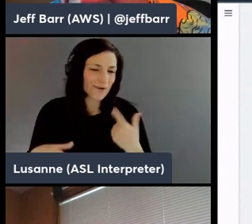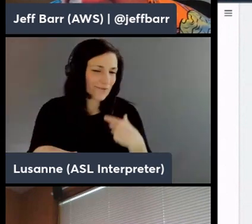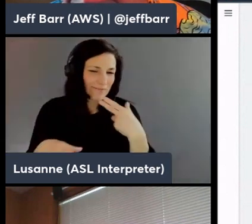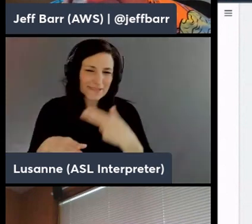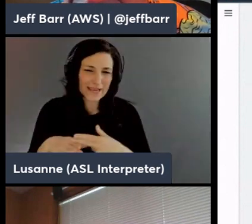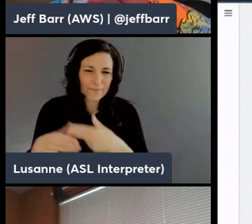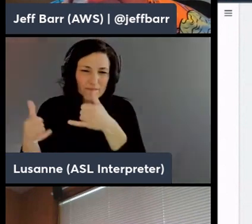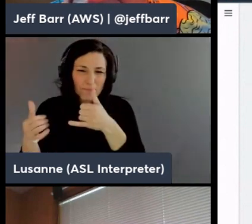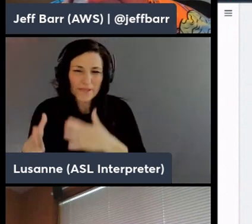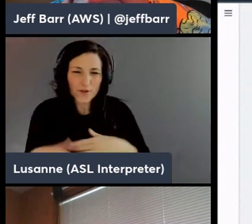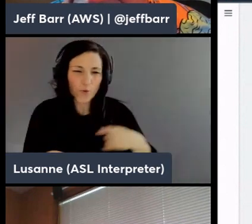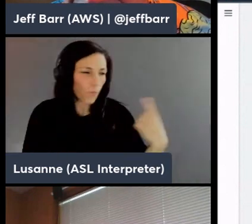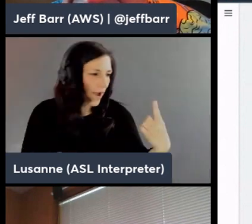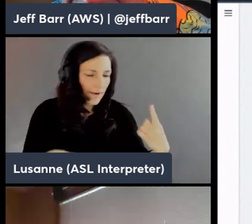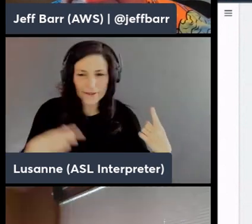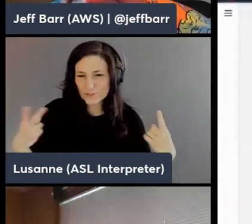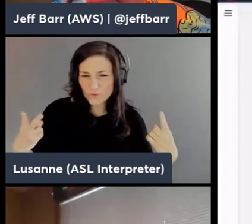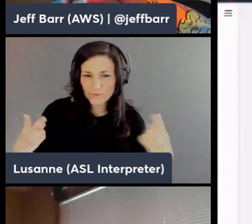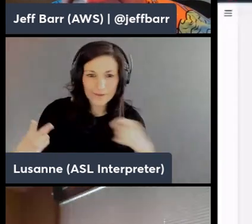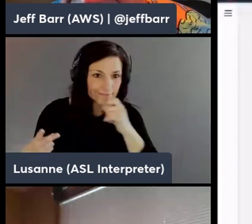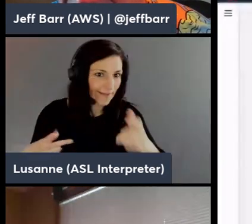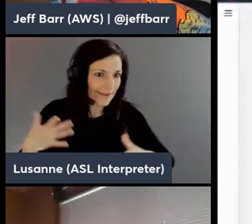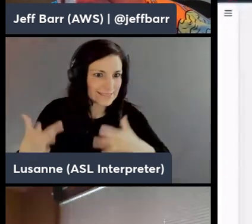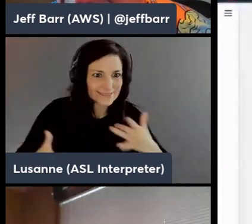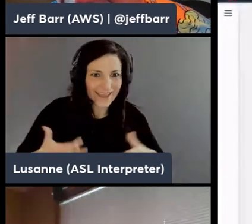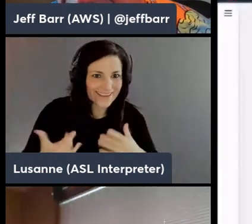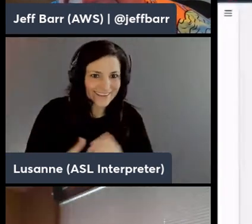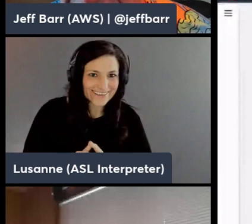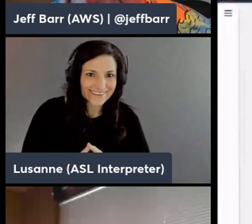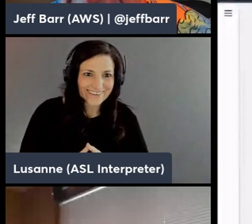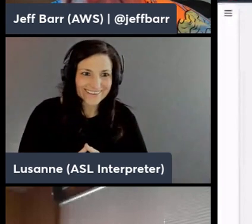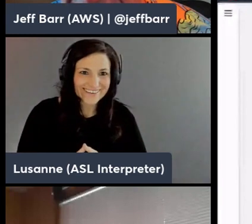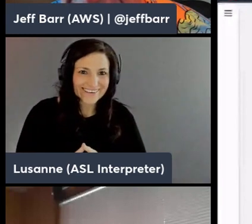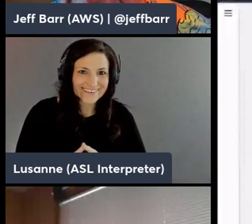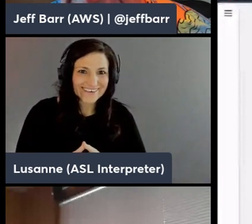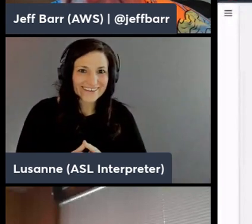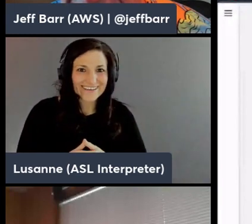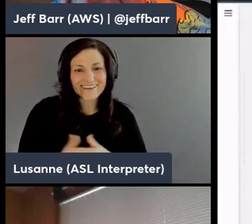so it's not very exciting. It would be, you know, red versus blue or whatever.